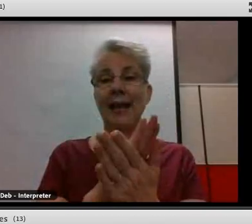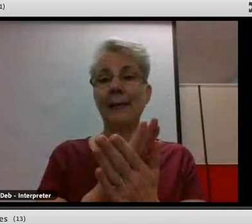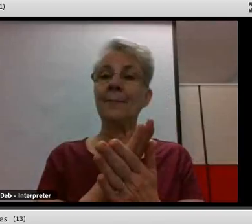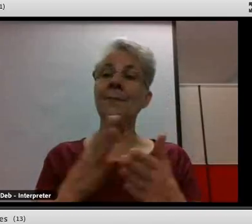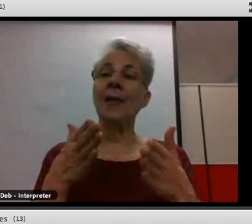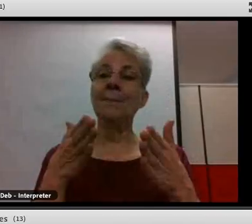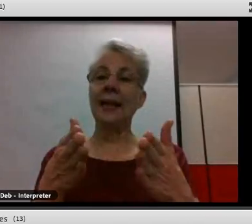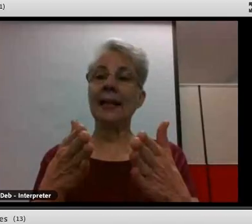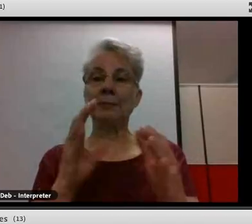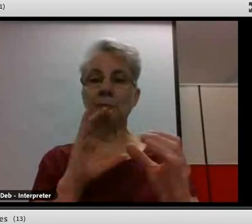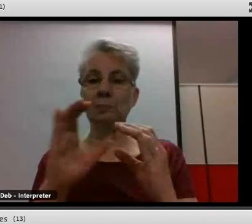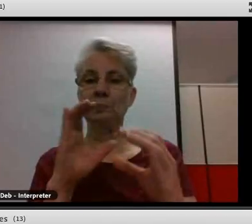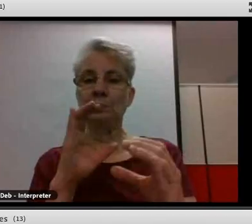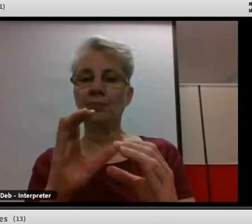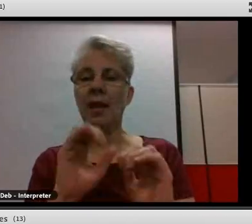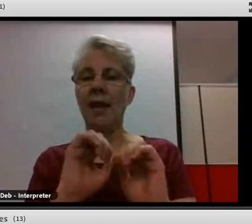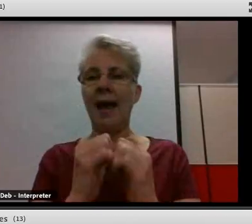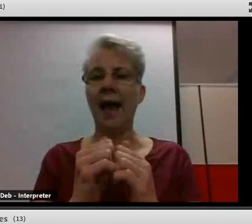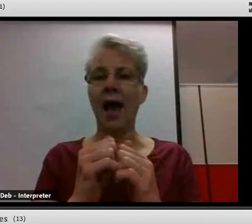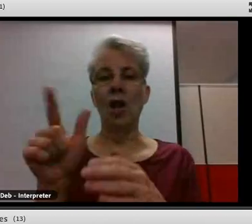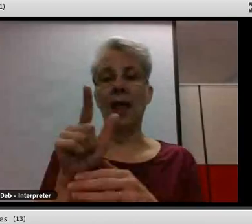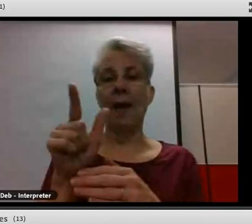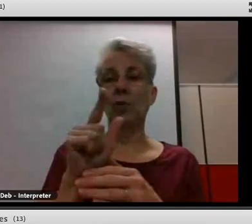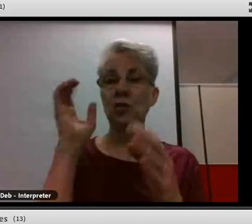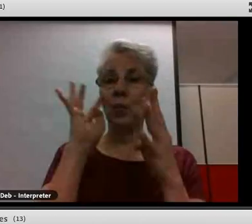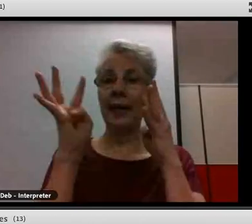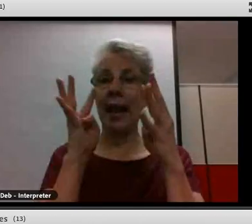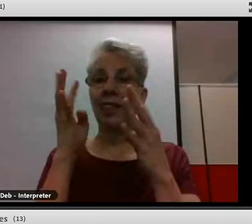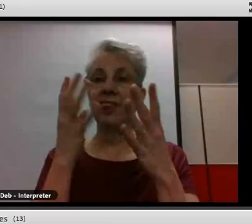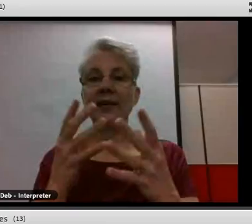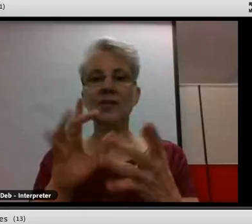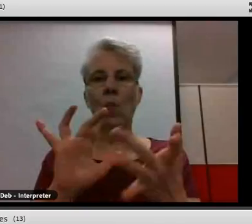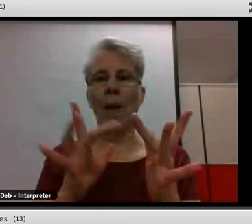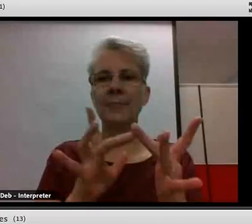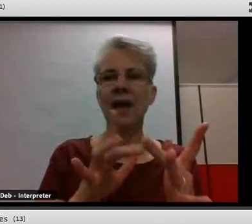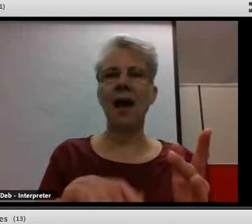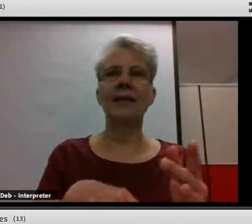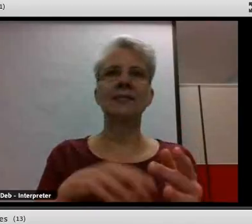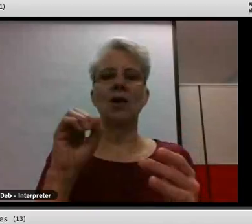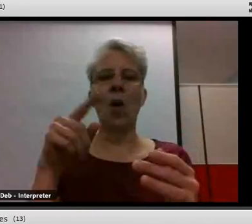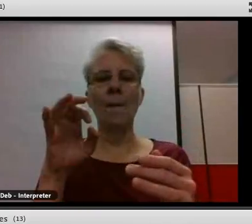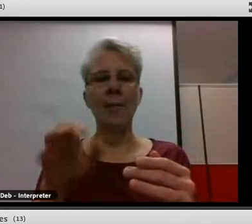Back to this. Just one second.